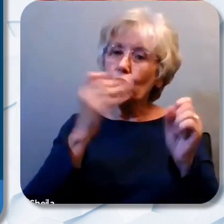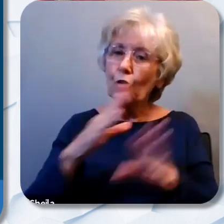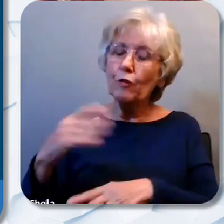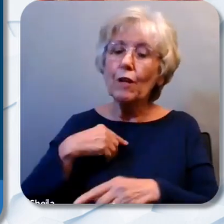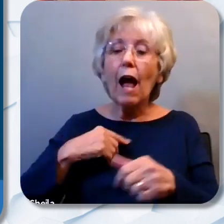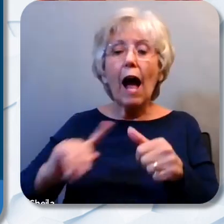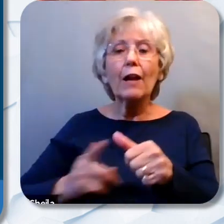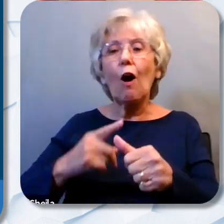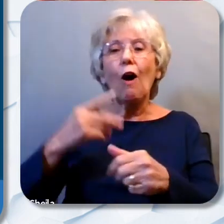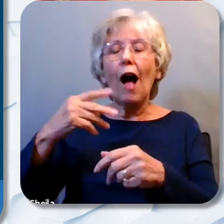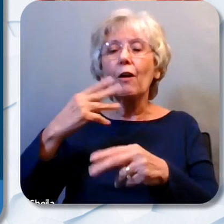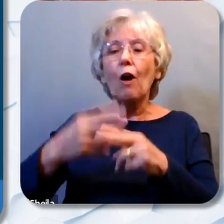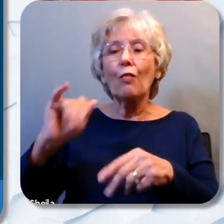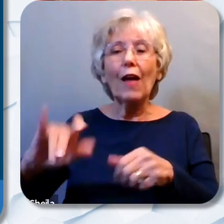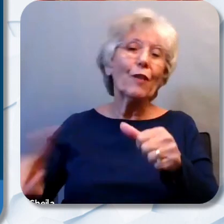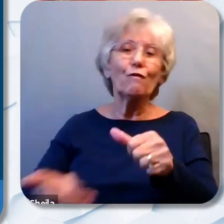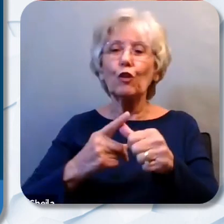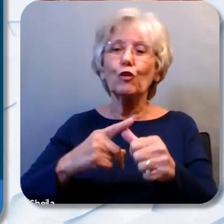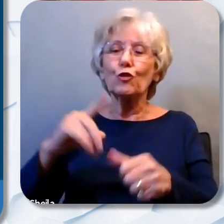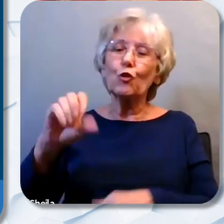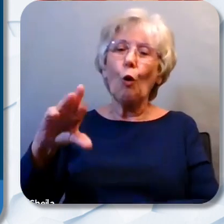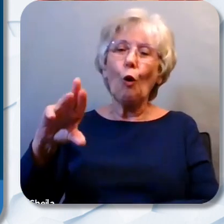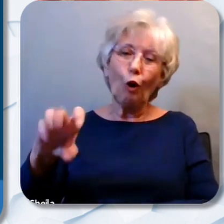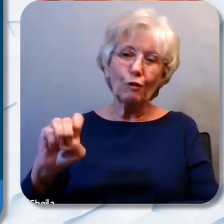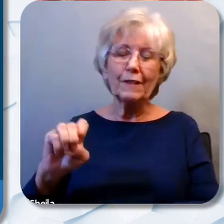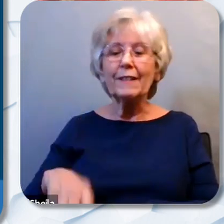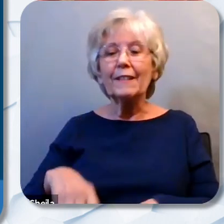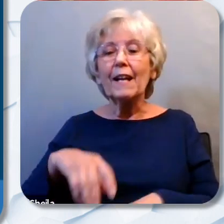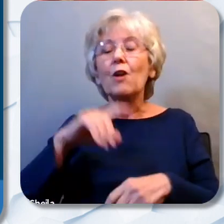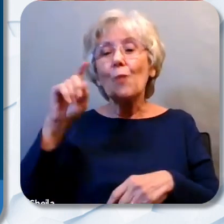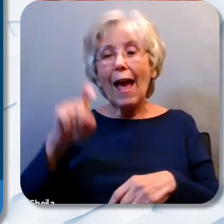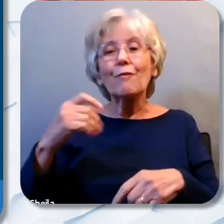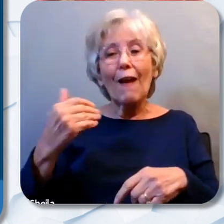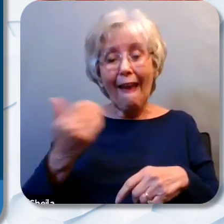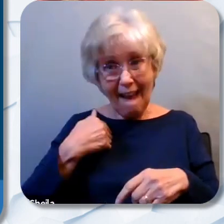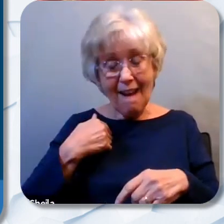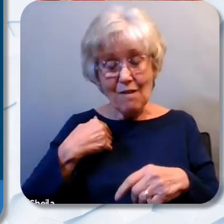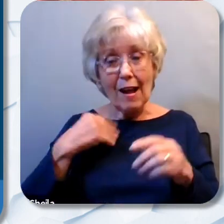no one has a ball has a game plan and does not talk about before school so good luck.